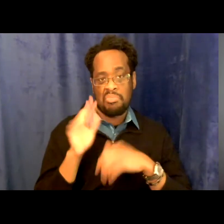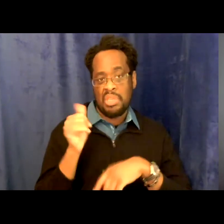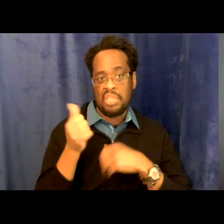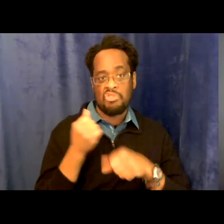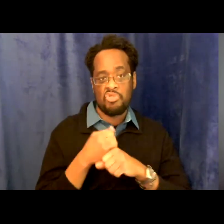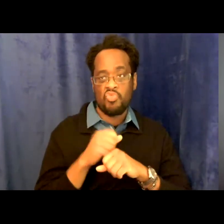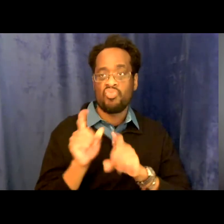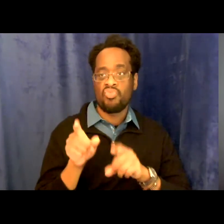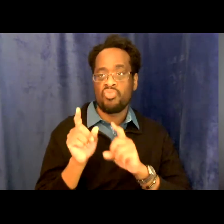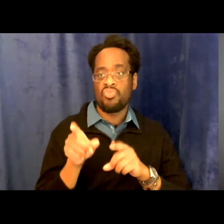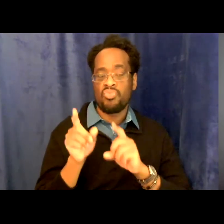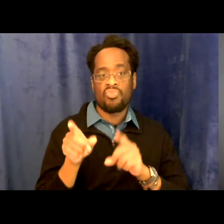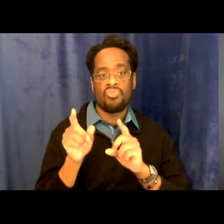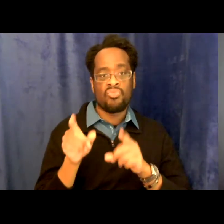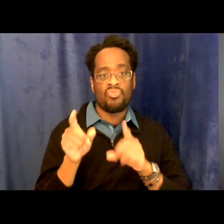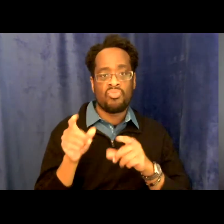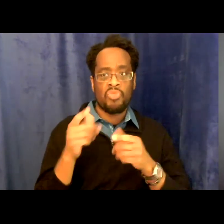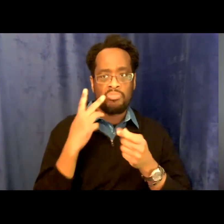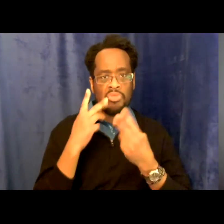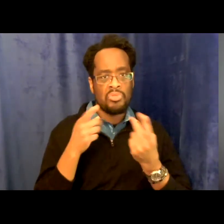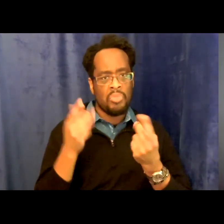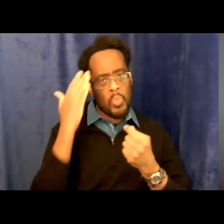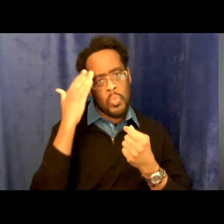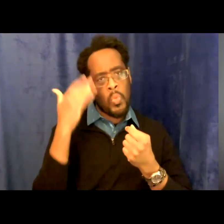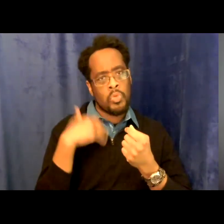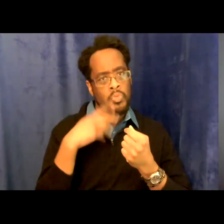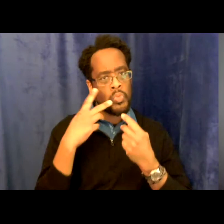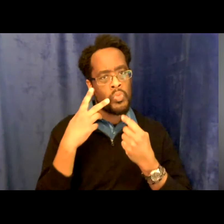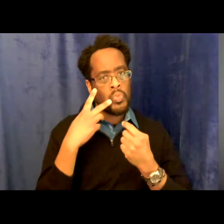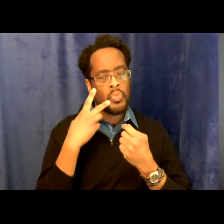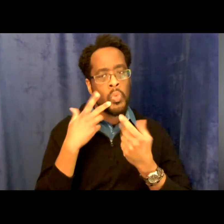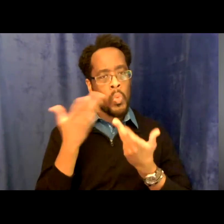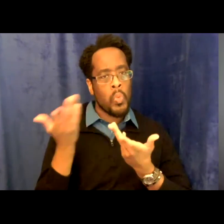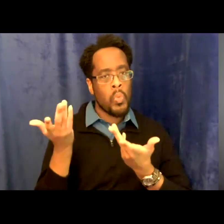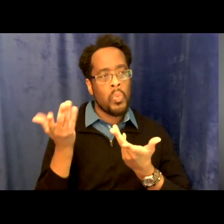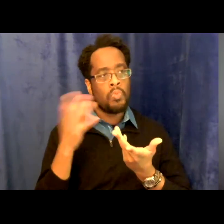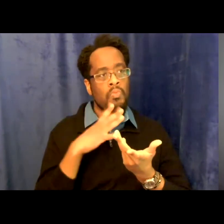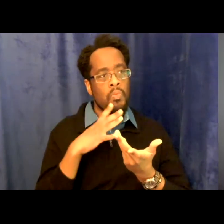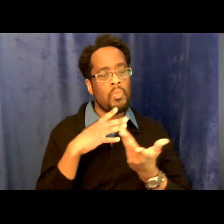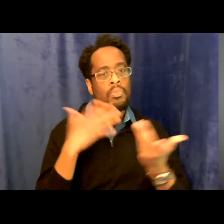say the last 10 years or so i'll go annually every year there's quite a few people there who know me